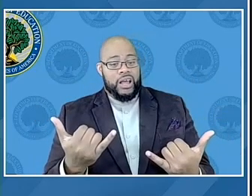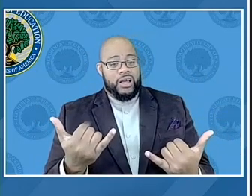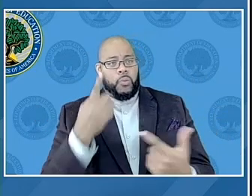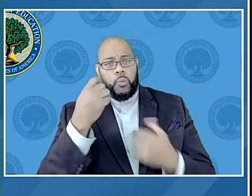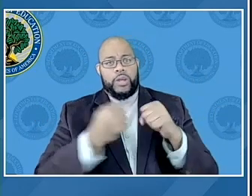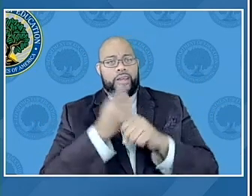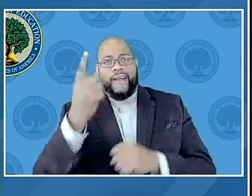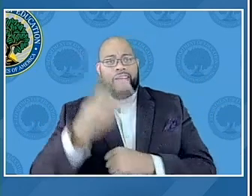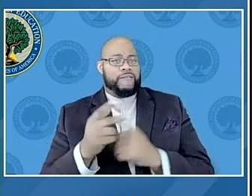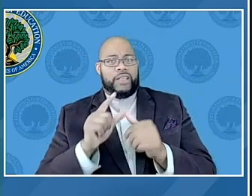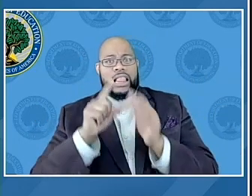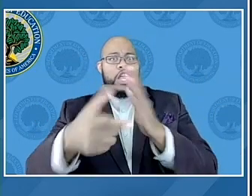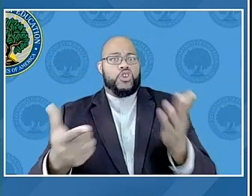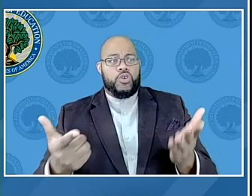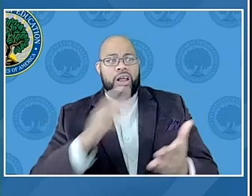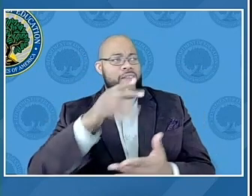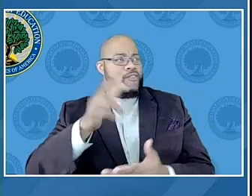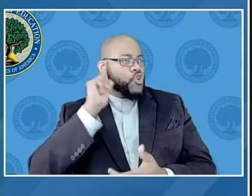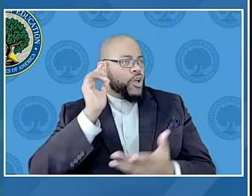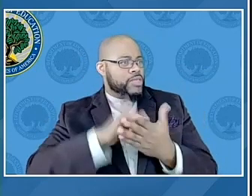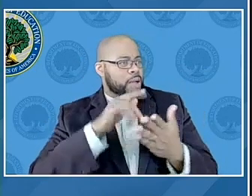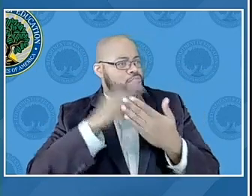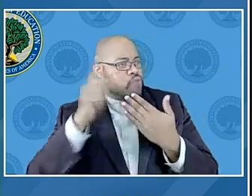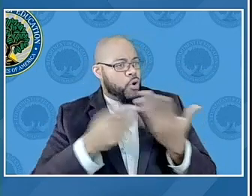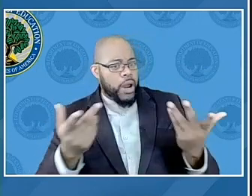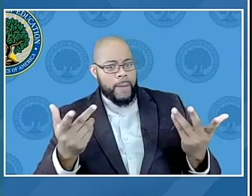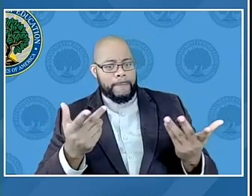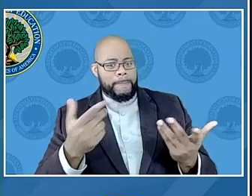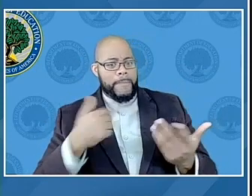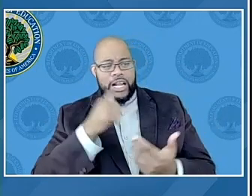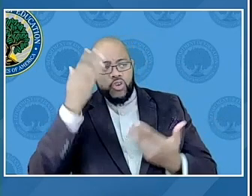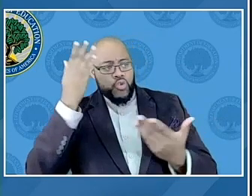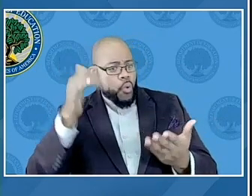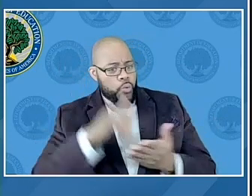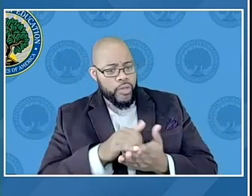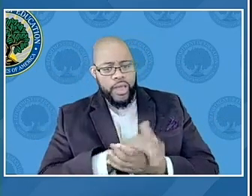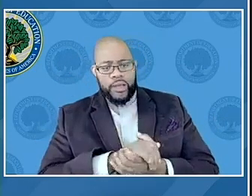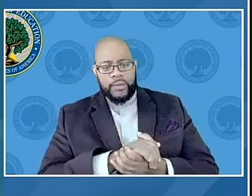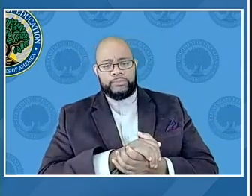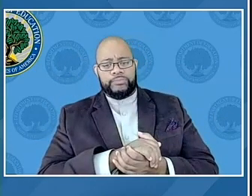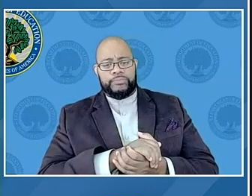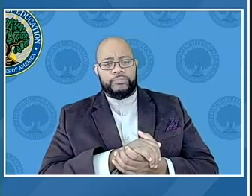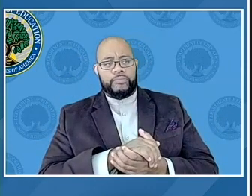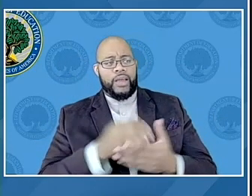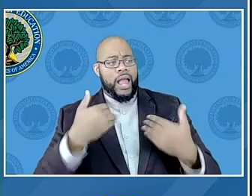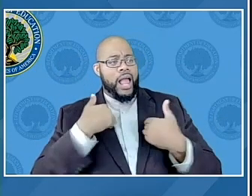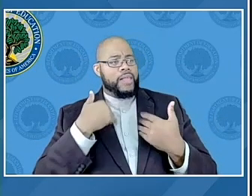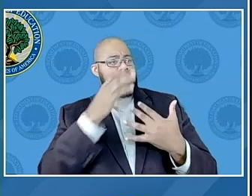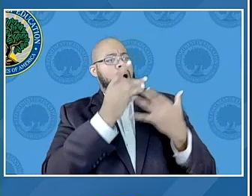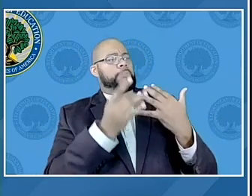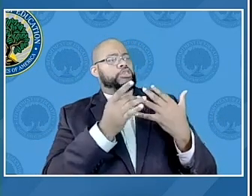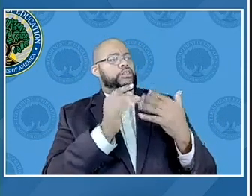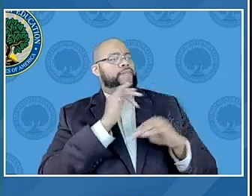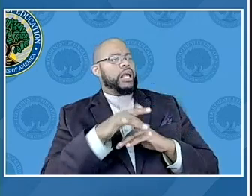I've never even heard of this program. I didn't- I didn't know that I had this option. You know, I've been struggling